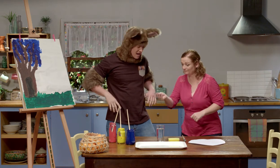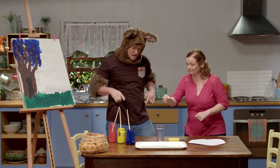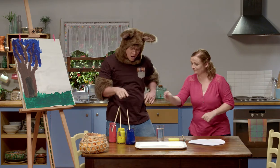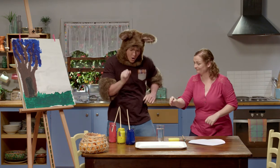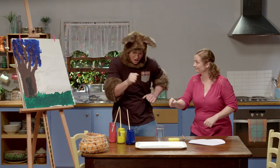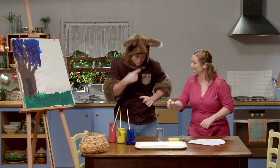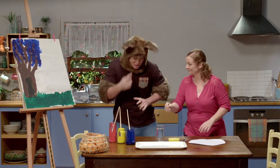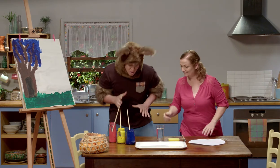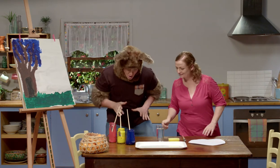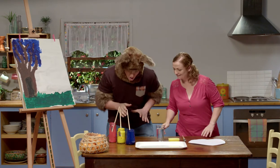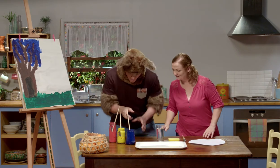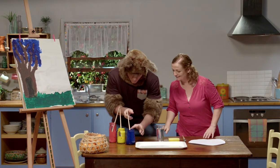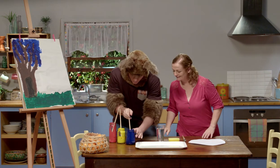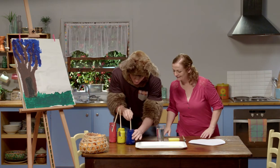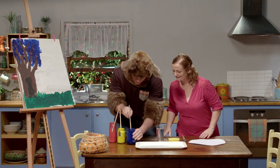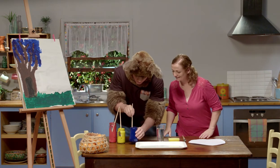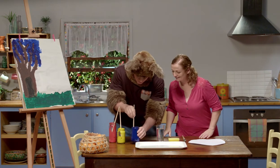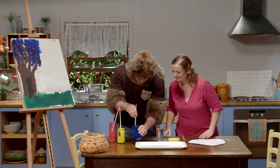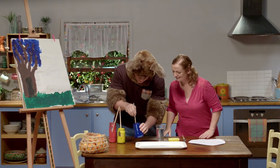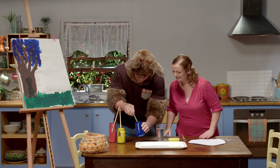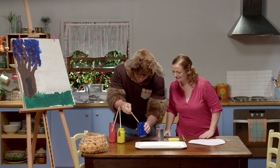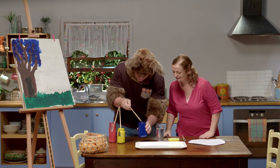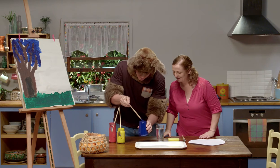Do you want to try it? Oh, yes.